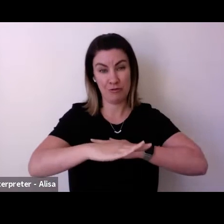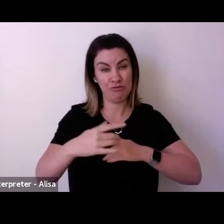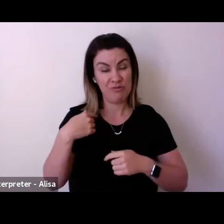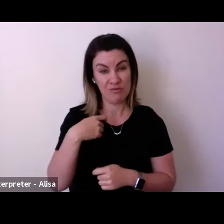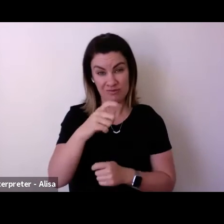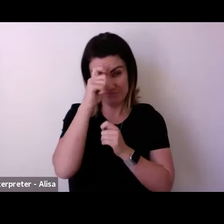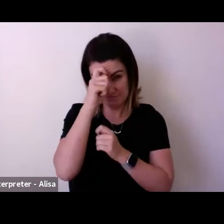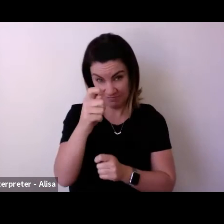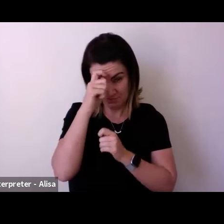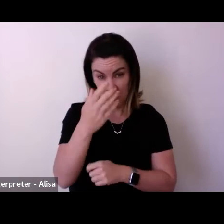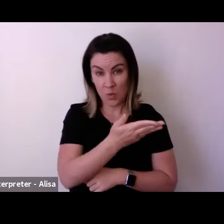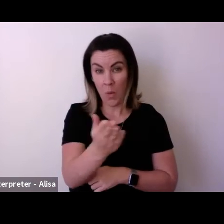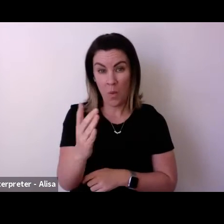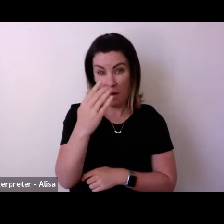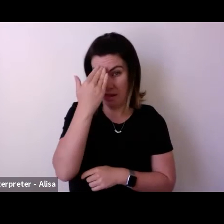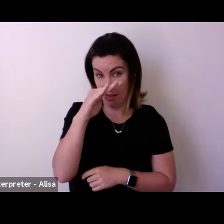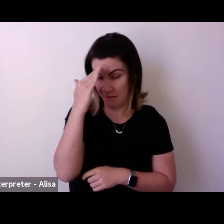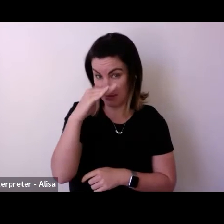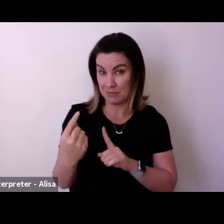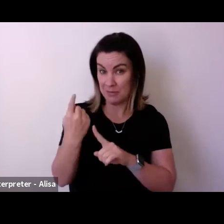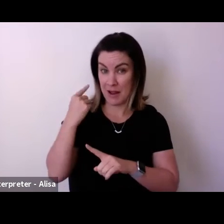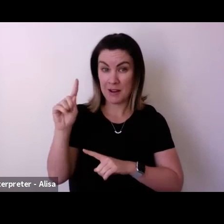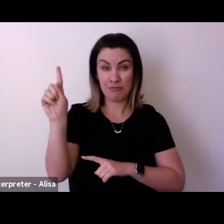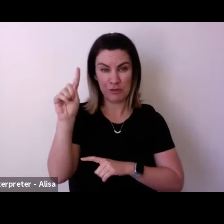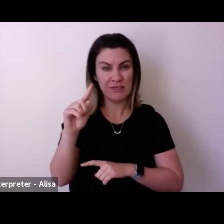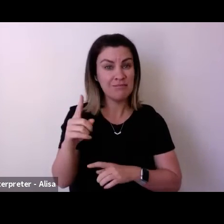It is my very great pleasure to be launching creativity at work